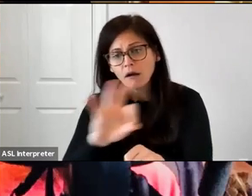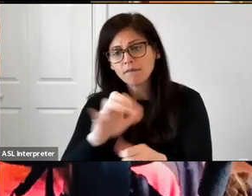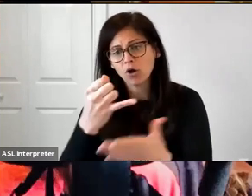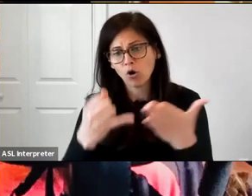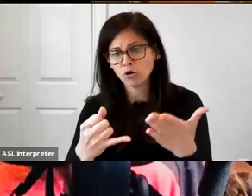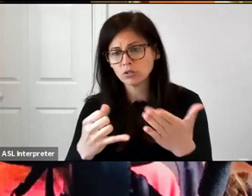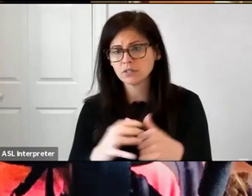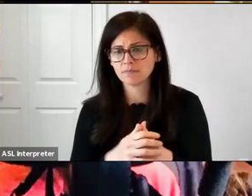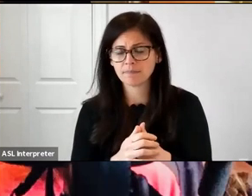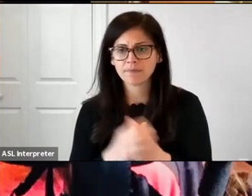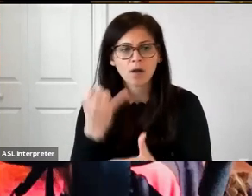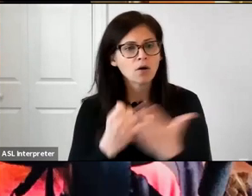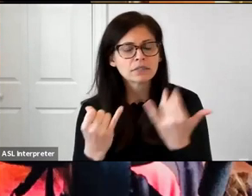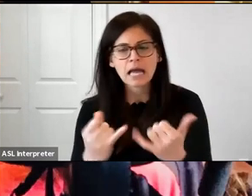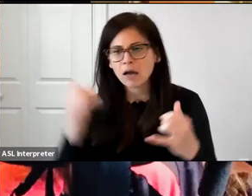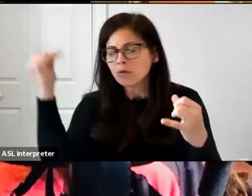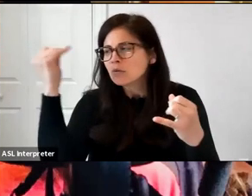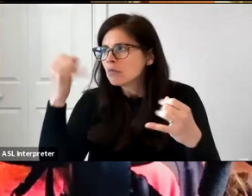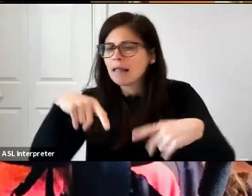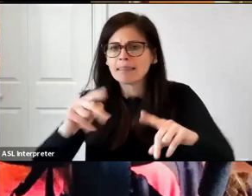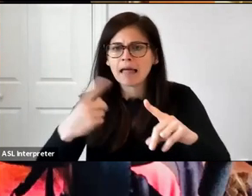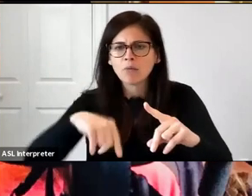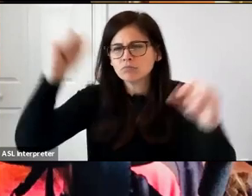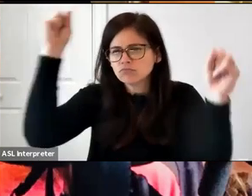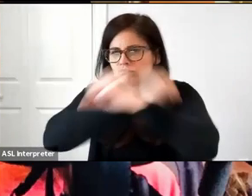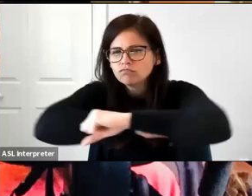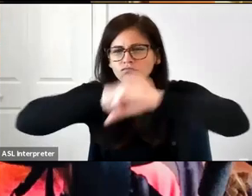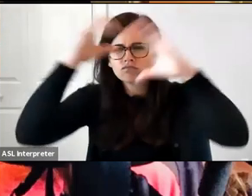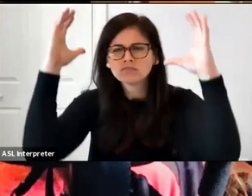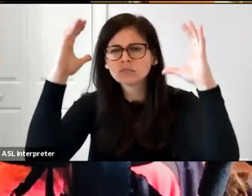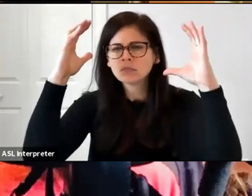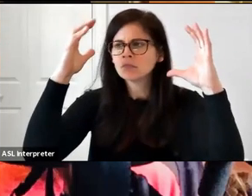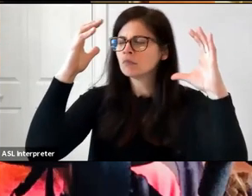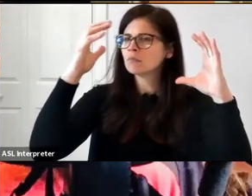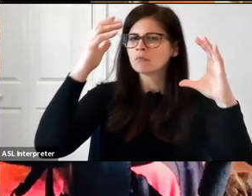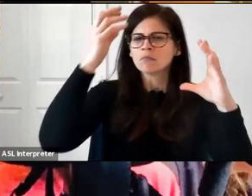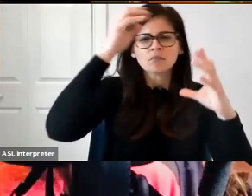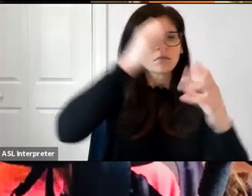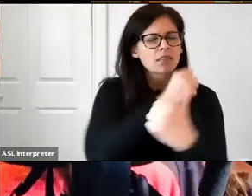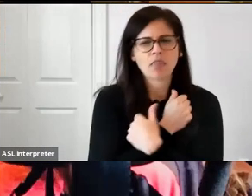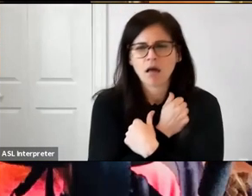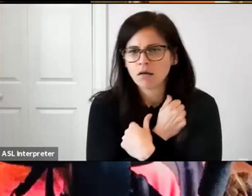The arts allow us to imagine, to love, to think wildly outside the box.